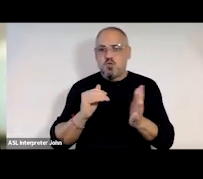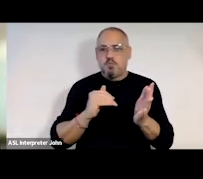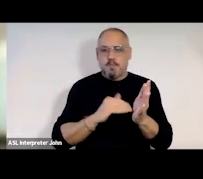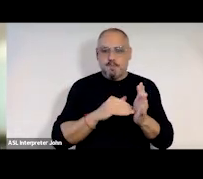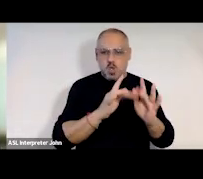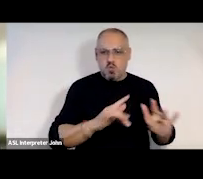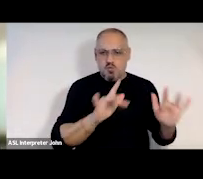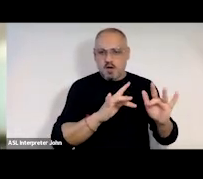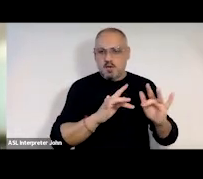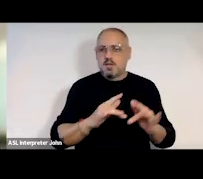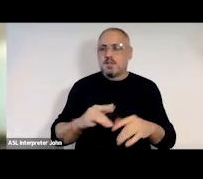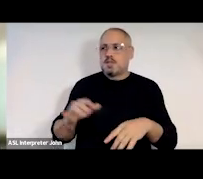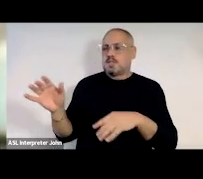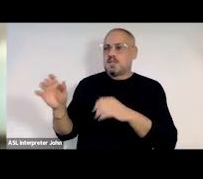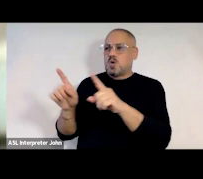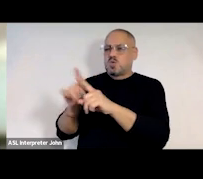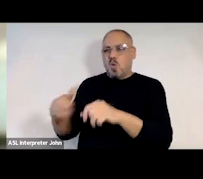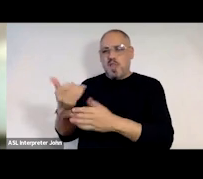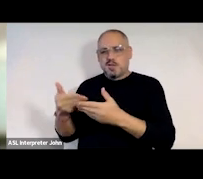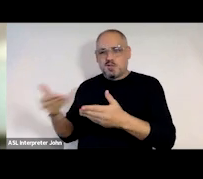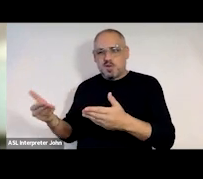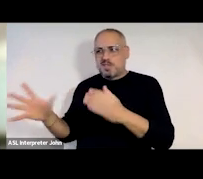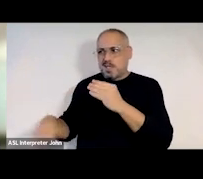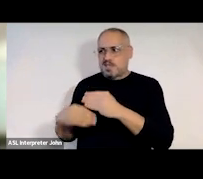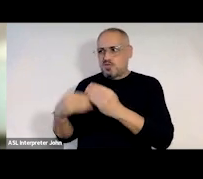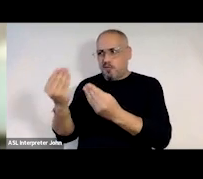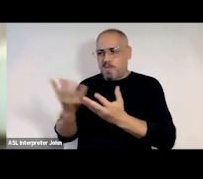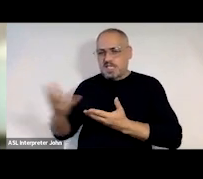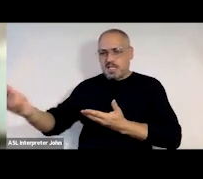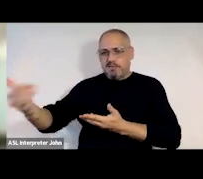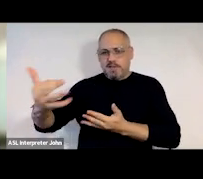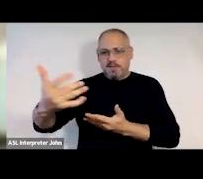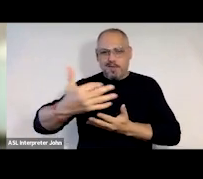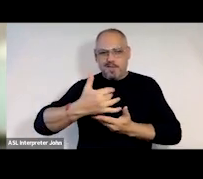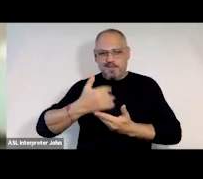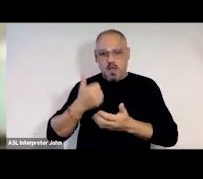and interviews with collateral sources that may have additional information that could be helpful for the applicant.